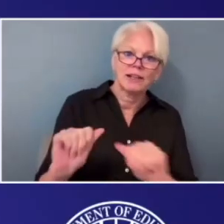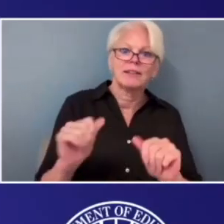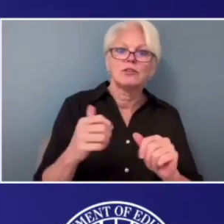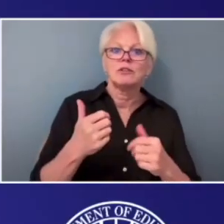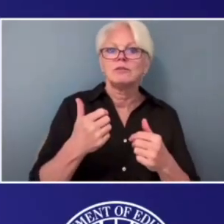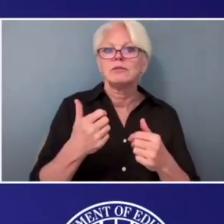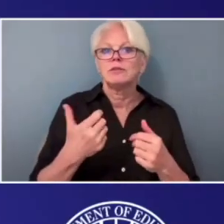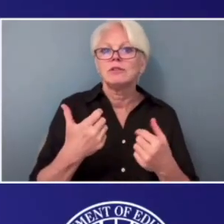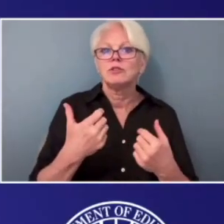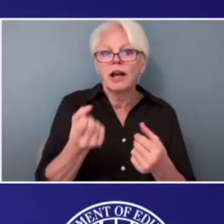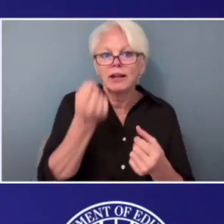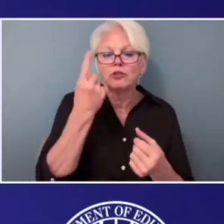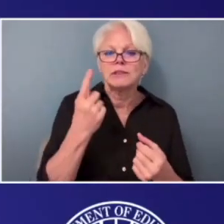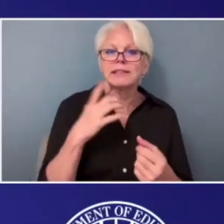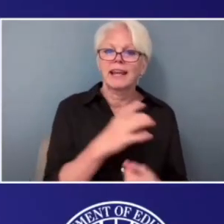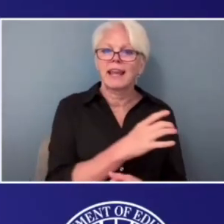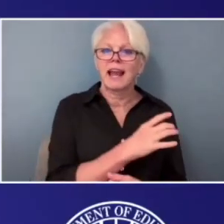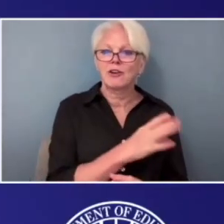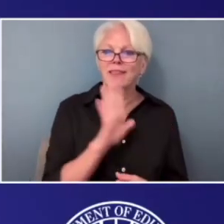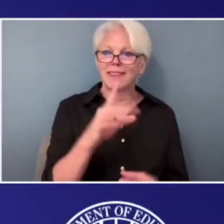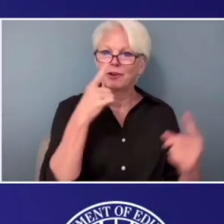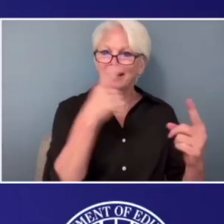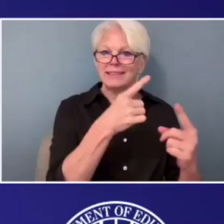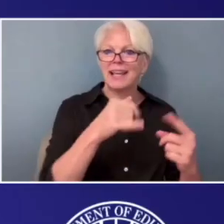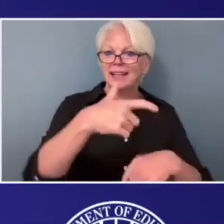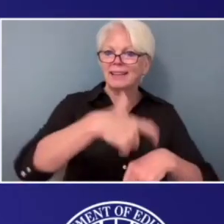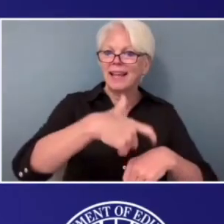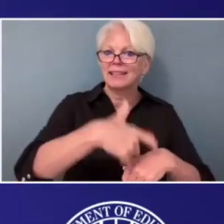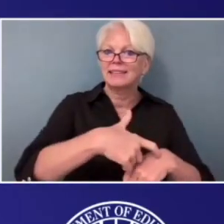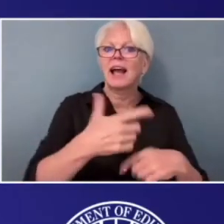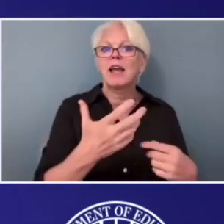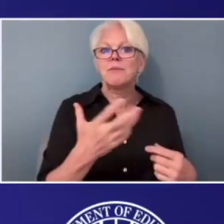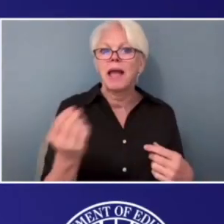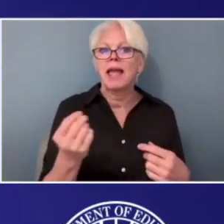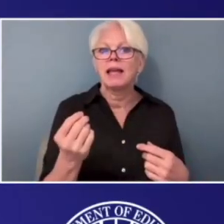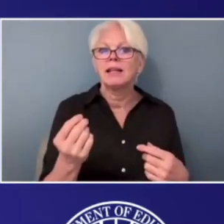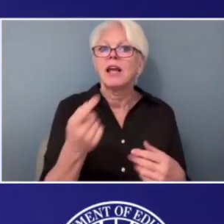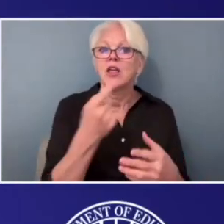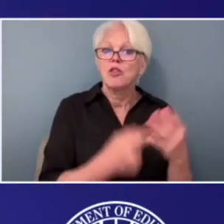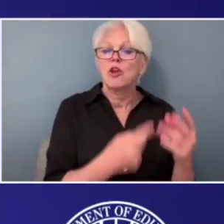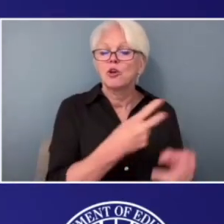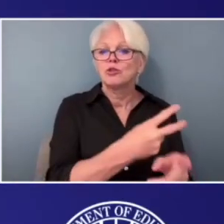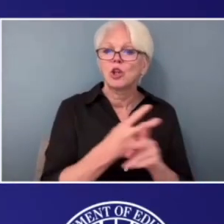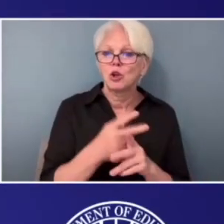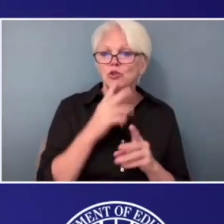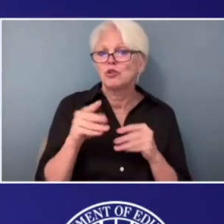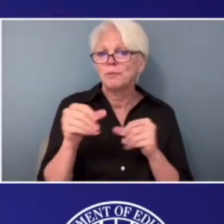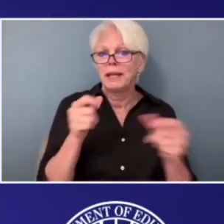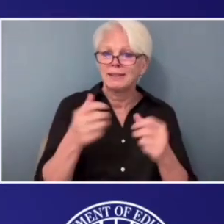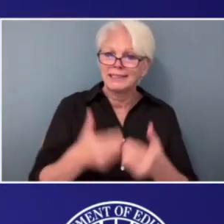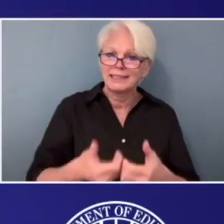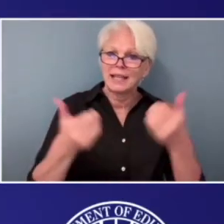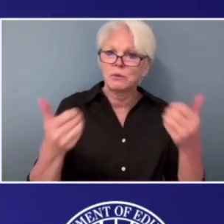Congress at that time and determine that those were -- those loans should be treated separately. So because it's subregulatory,